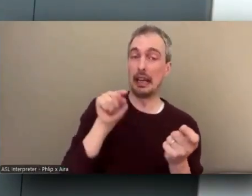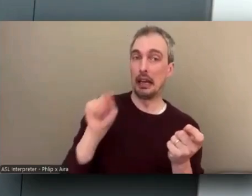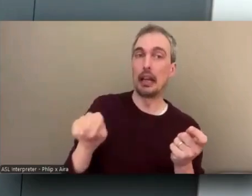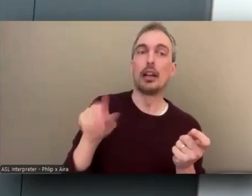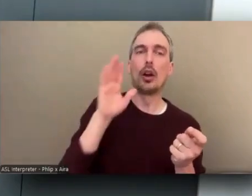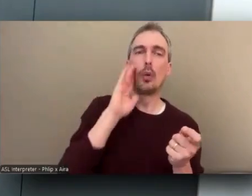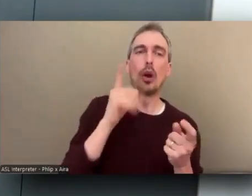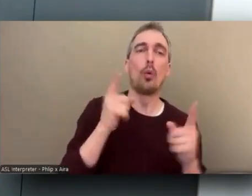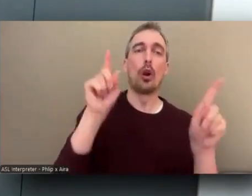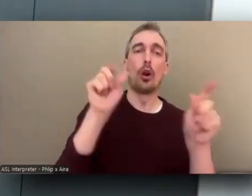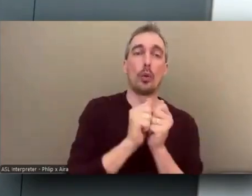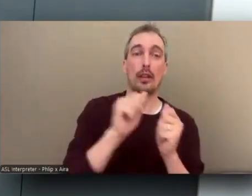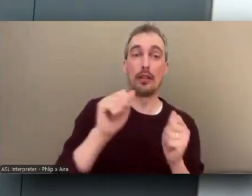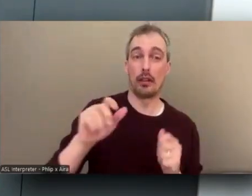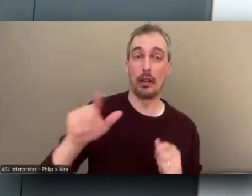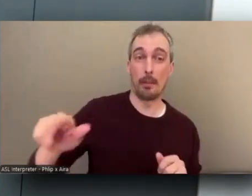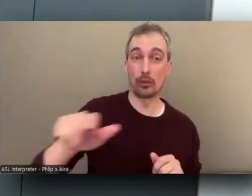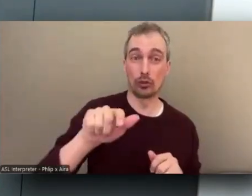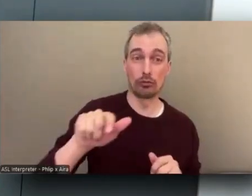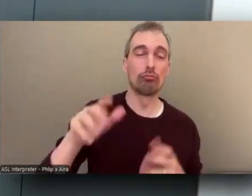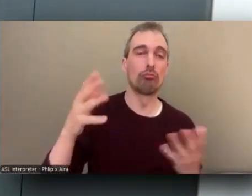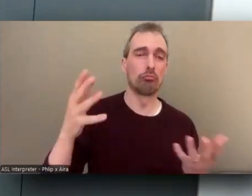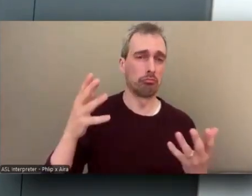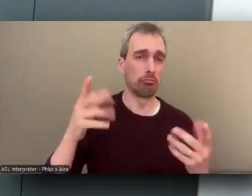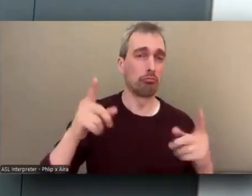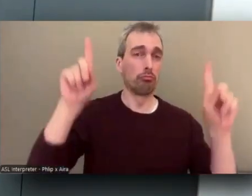To your point, if you're not failing CI in your end to end tests, you're doing something wrong.